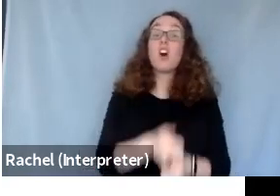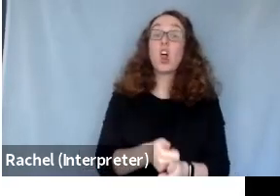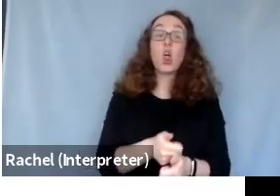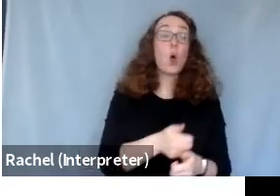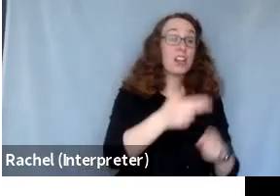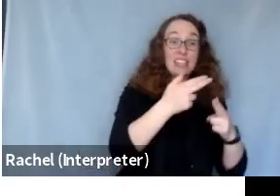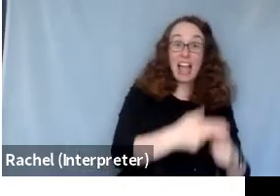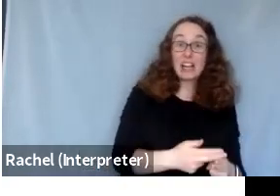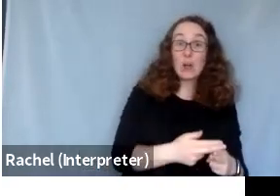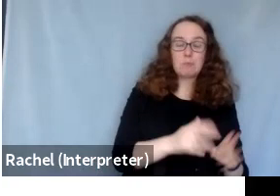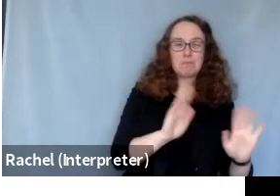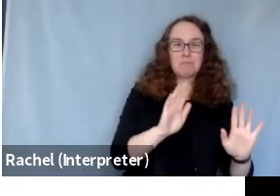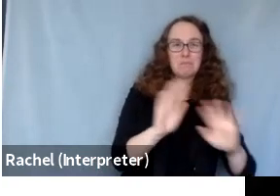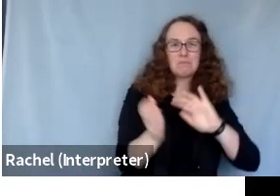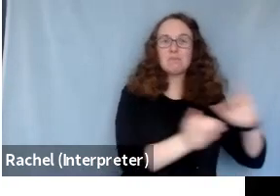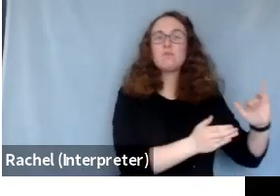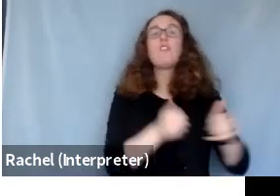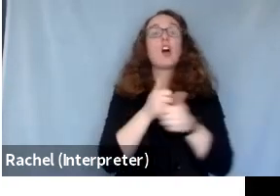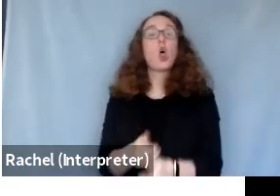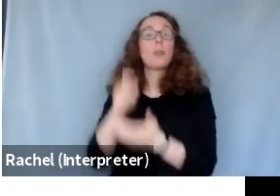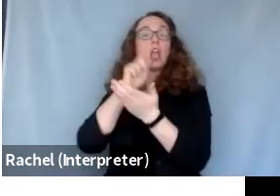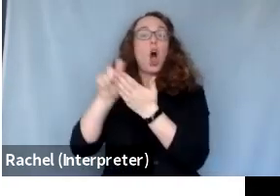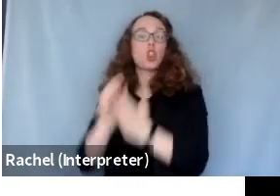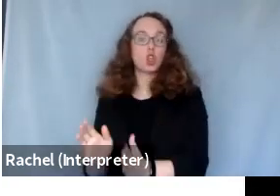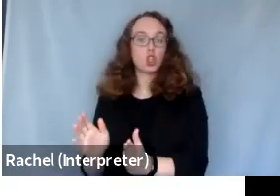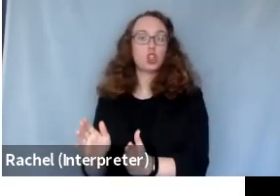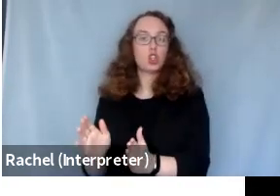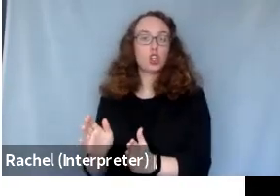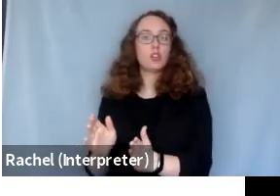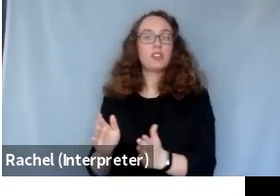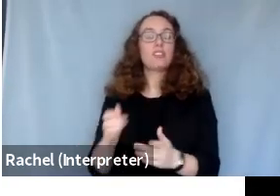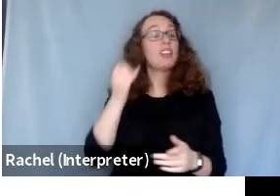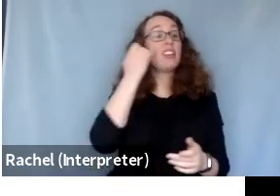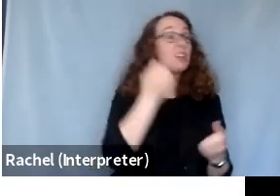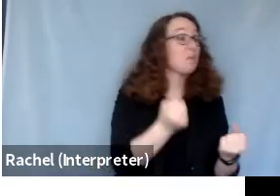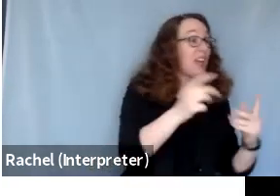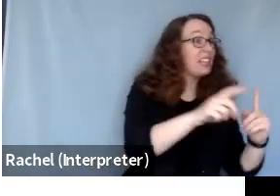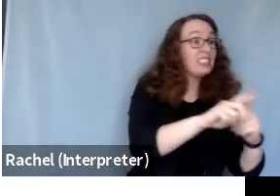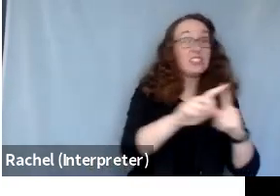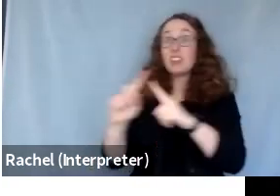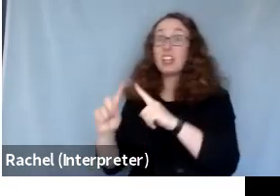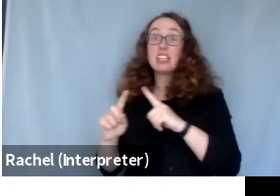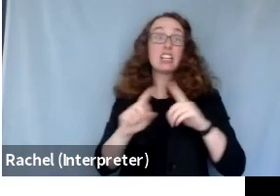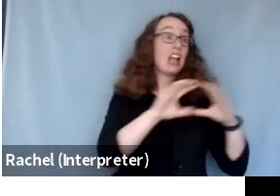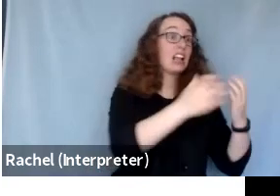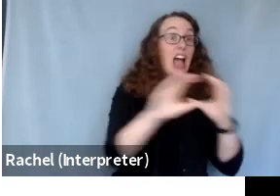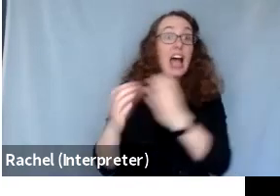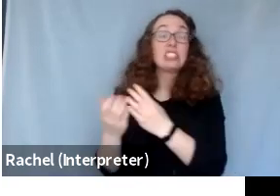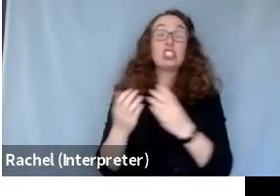regardless if multiple sections are using a title all the books will be in one place and so it'll be really easy directional to